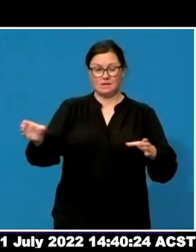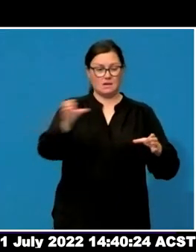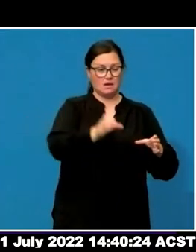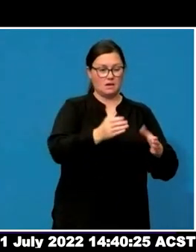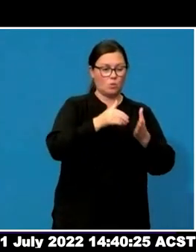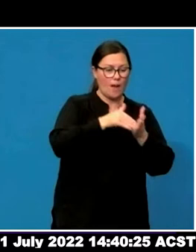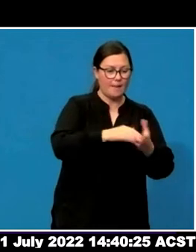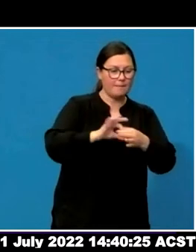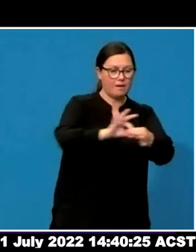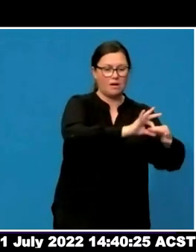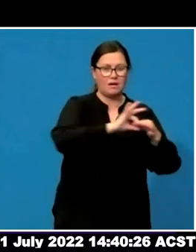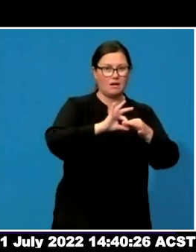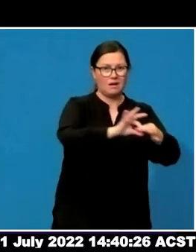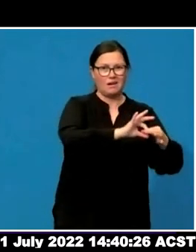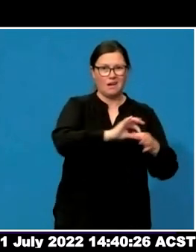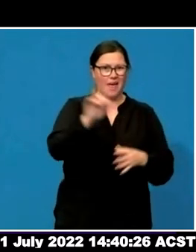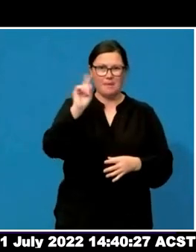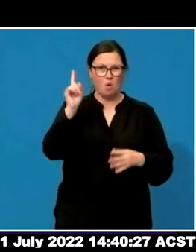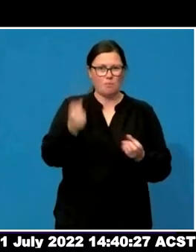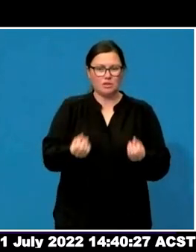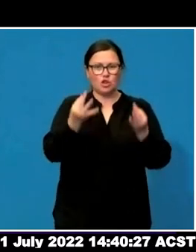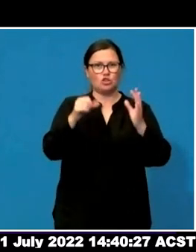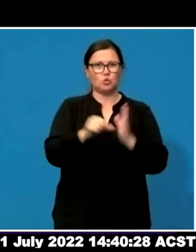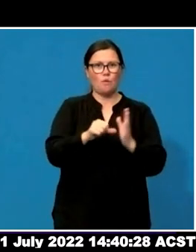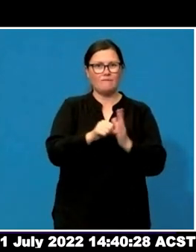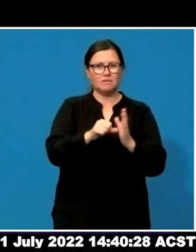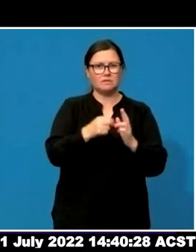case management, and it's so vital to Aboriginal families and Torres Strait